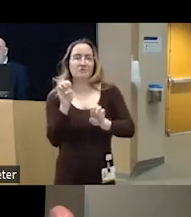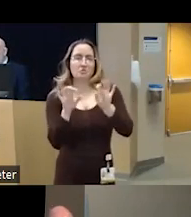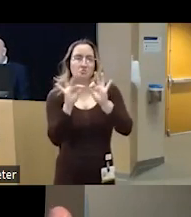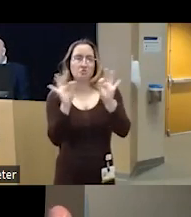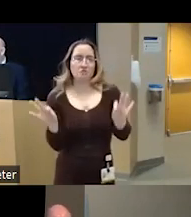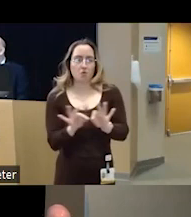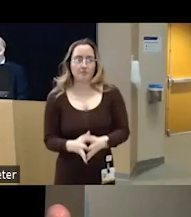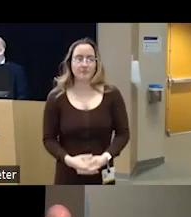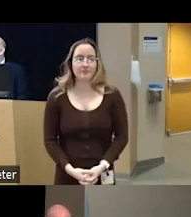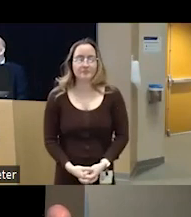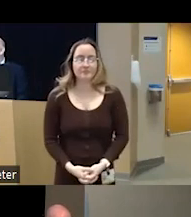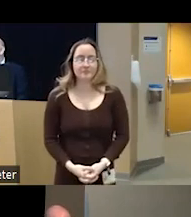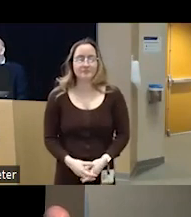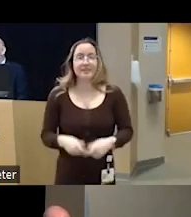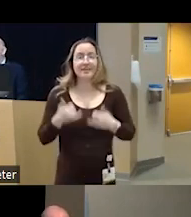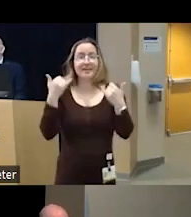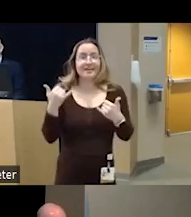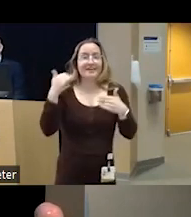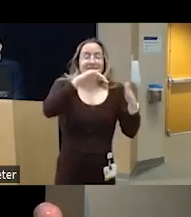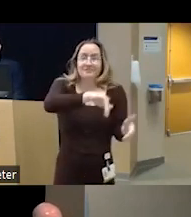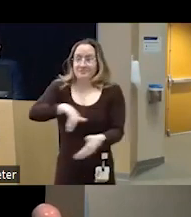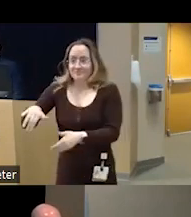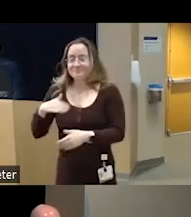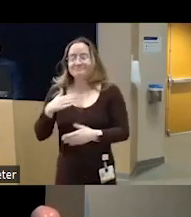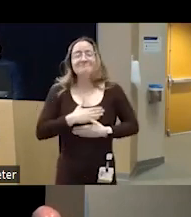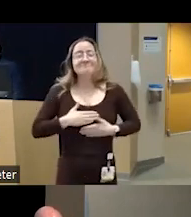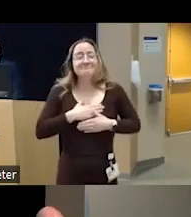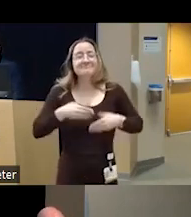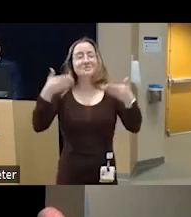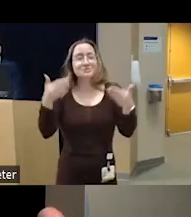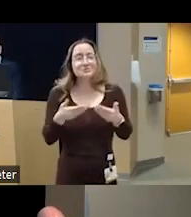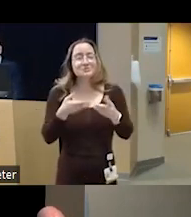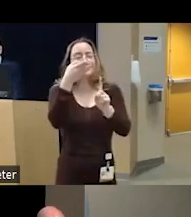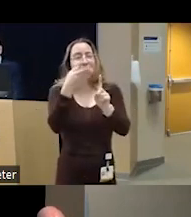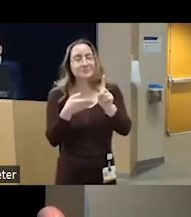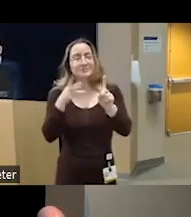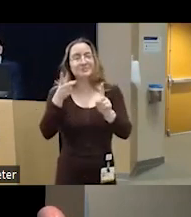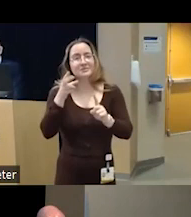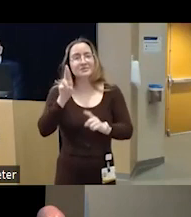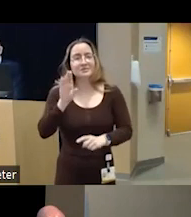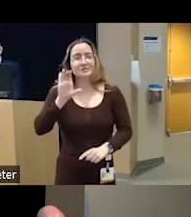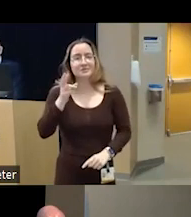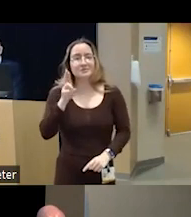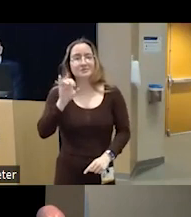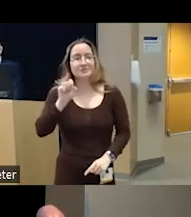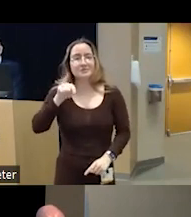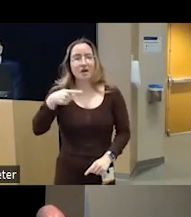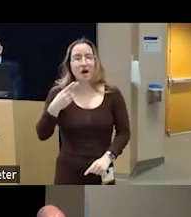Okay, now that we got that out of the way, it's my pleasure to introduce Dr. Kristoff Corral.